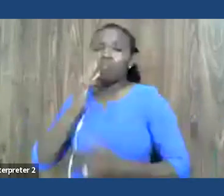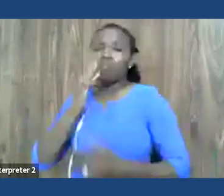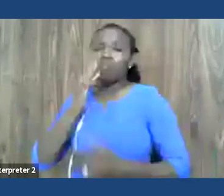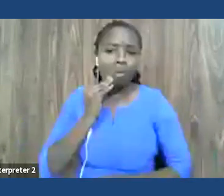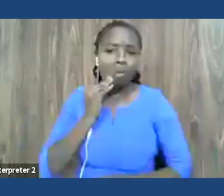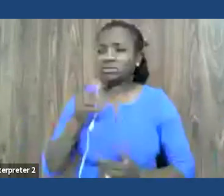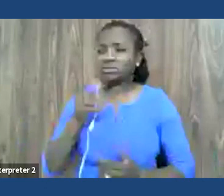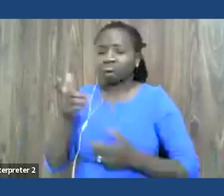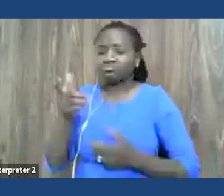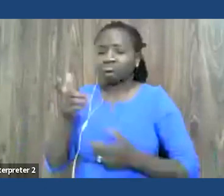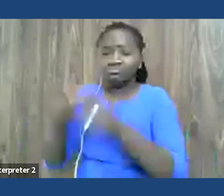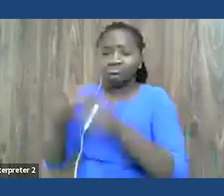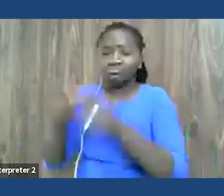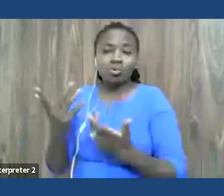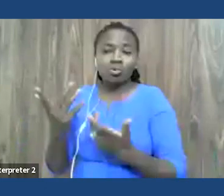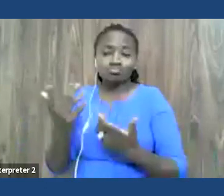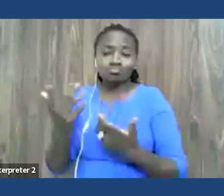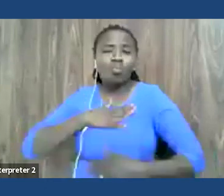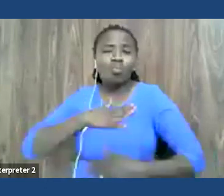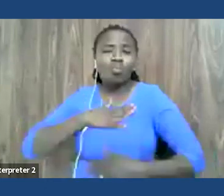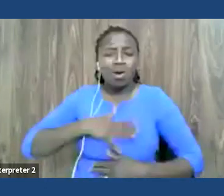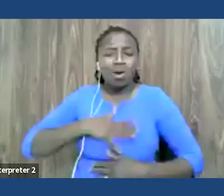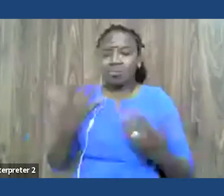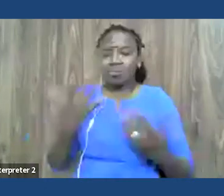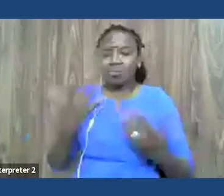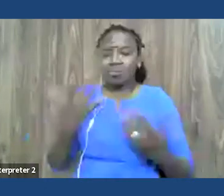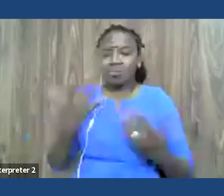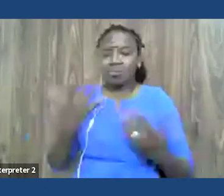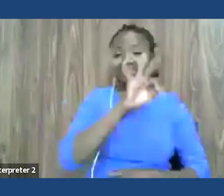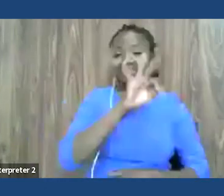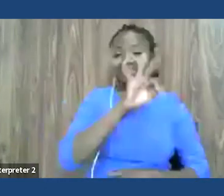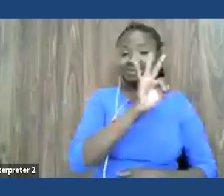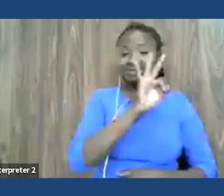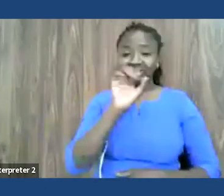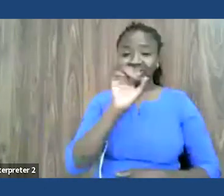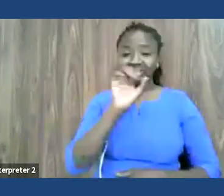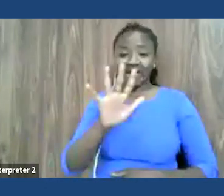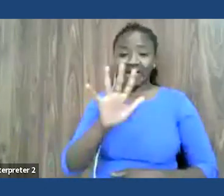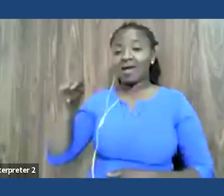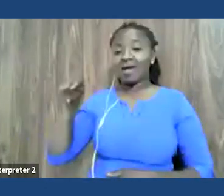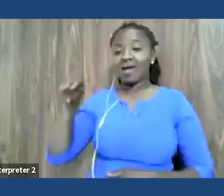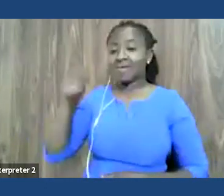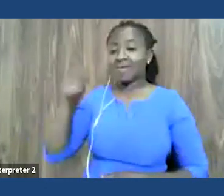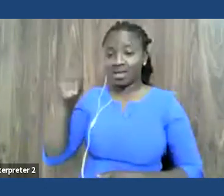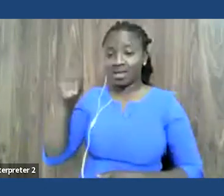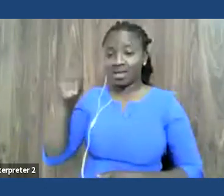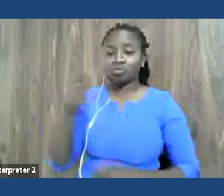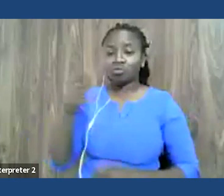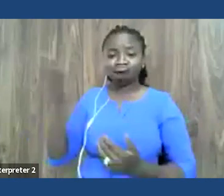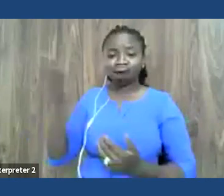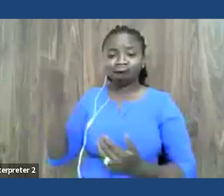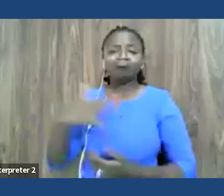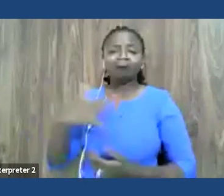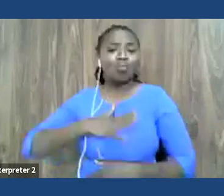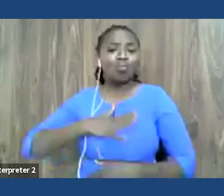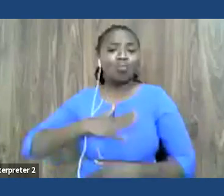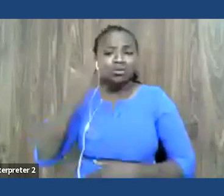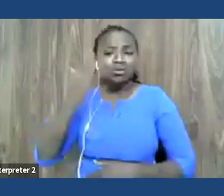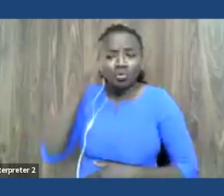And 35 million members. So with that, Michael, I would love to hear from you in terms of what AARP has been doing